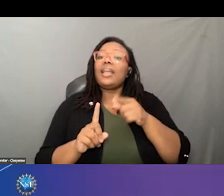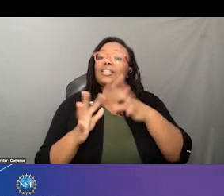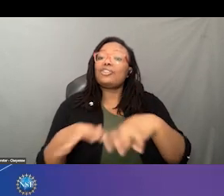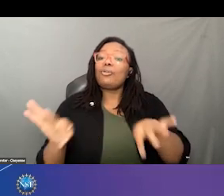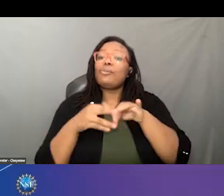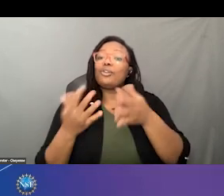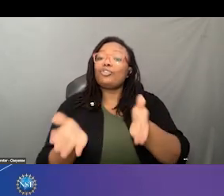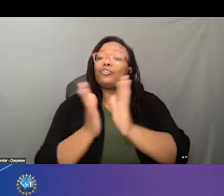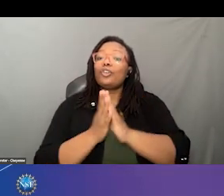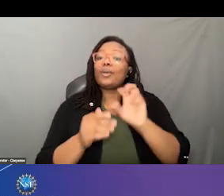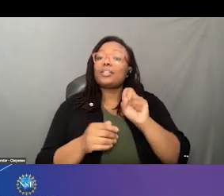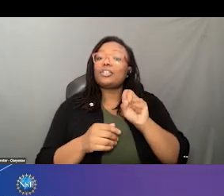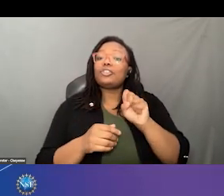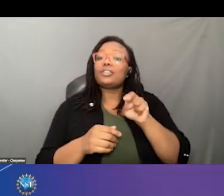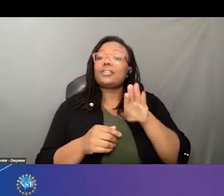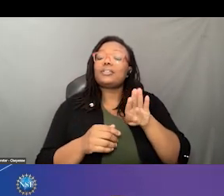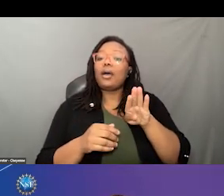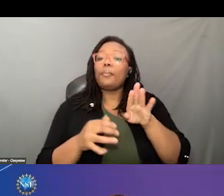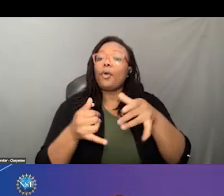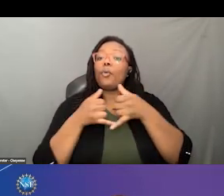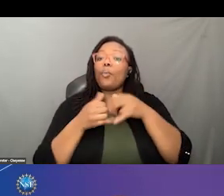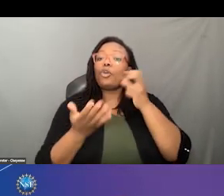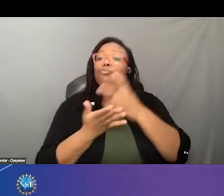that you request your sub-award approval from NSF.